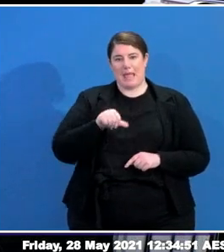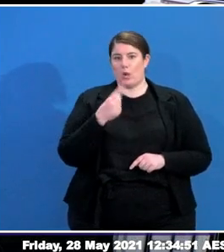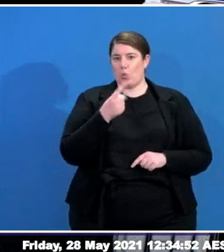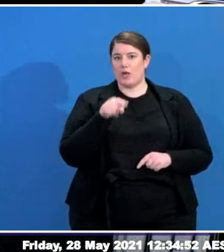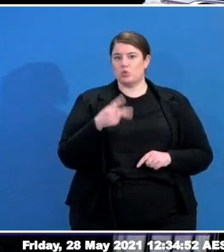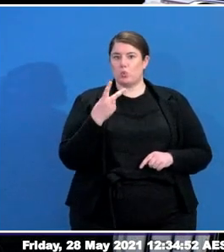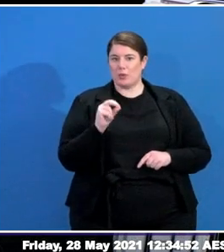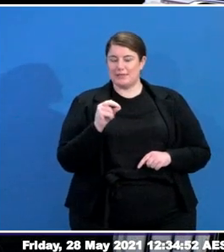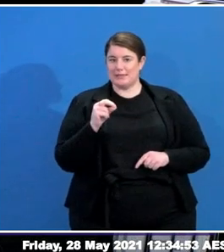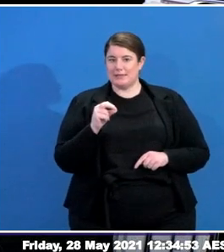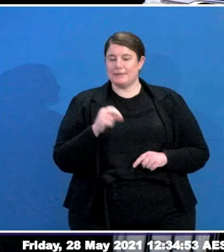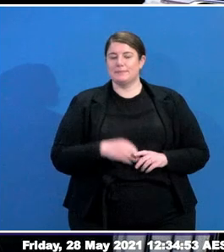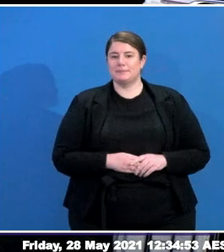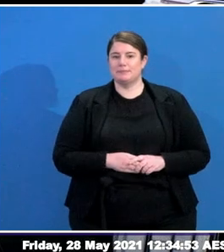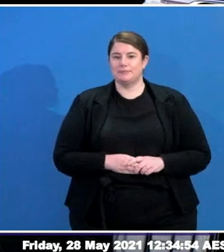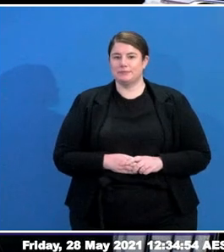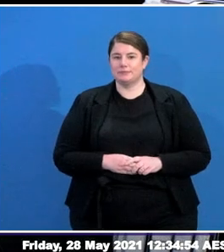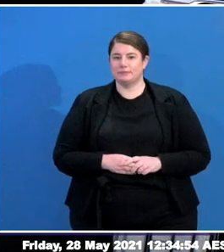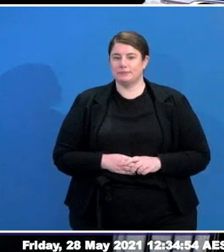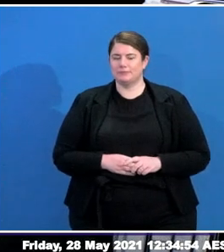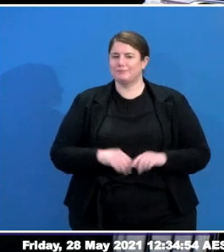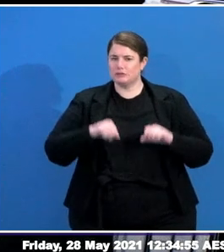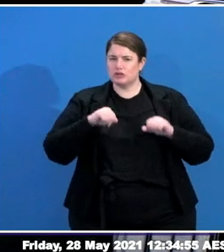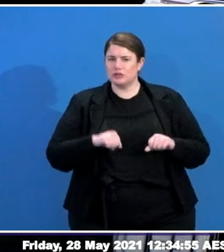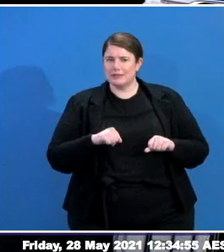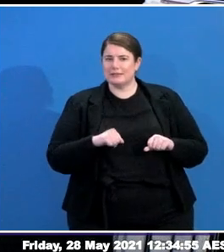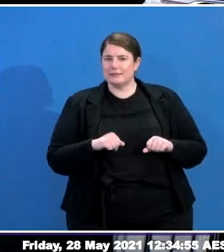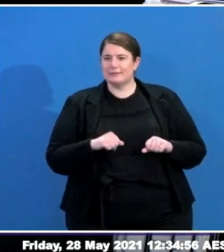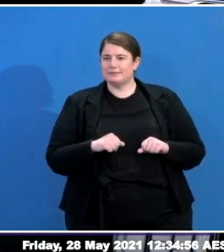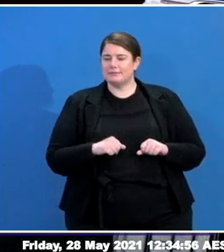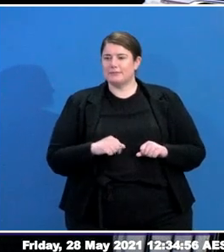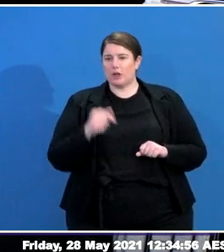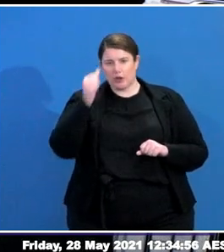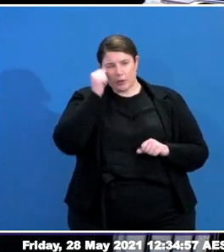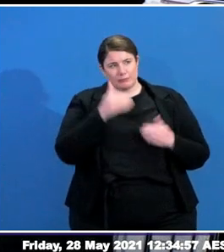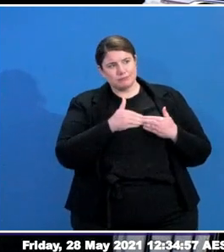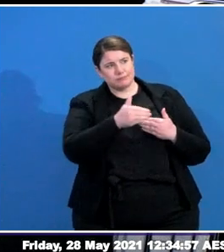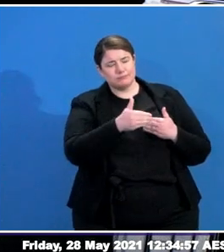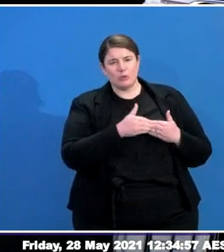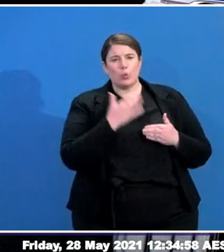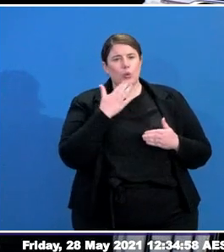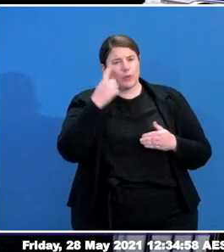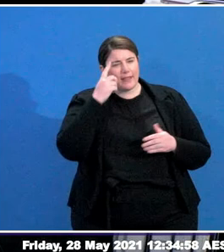What --- I know, there are always unpredictable elements but when do you think we might be finishing today?